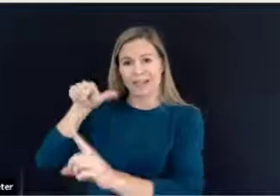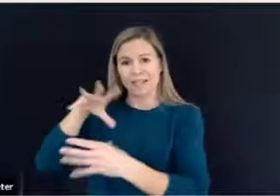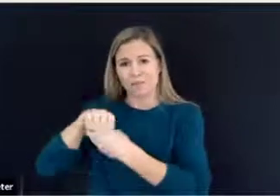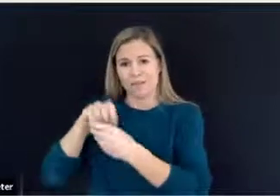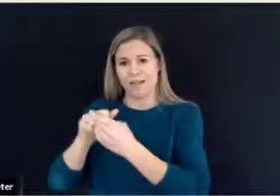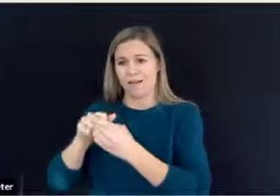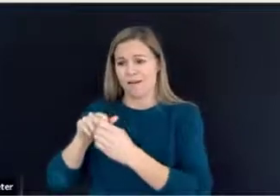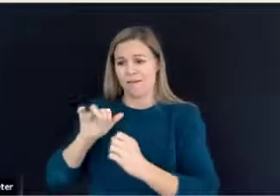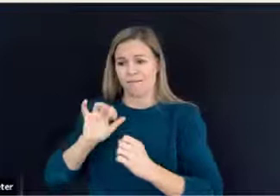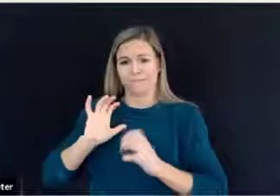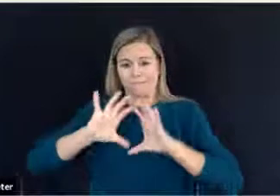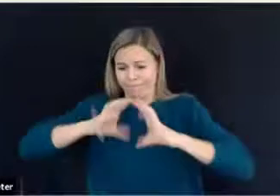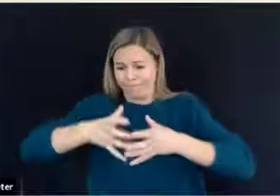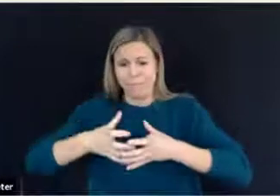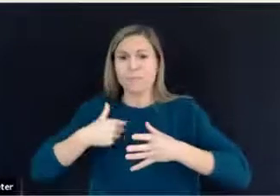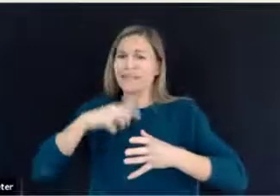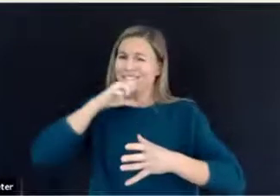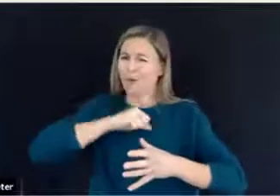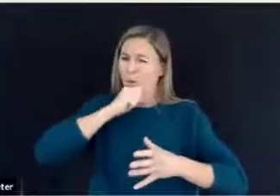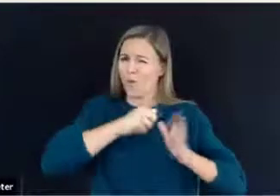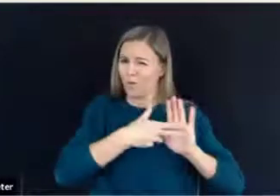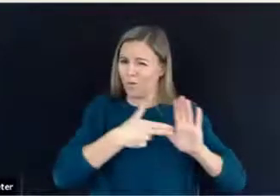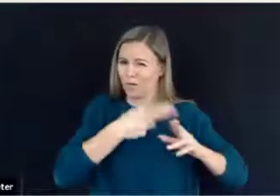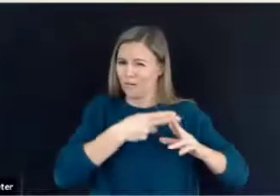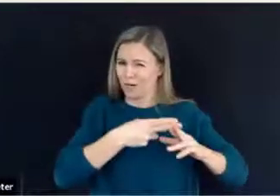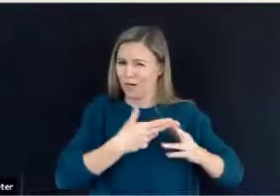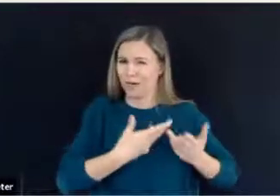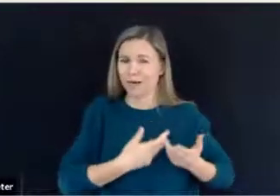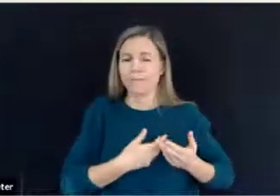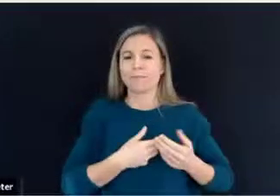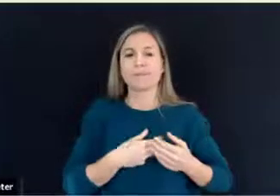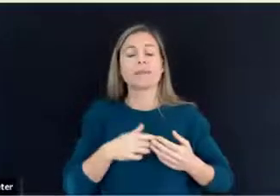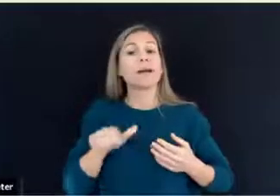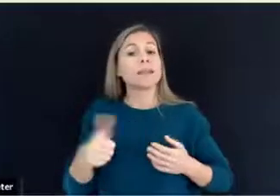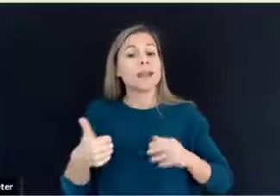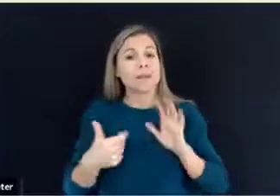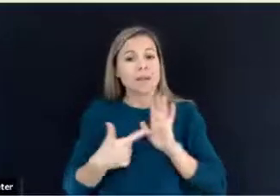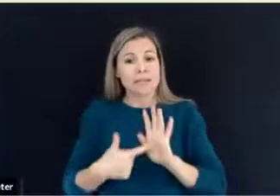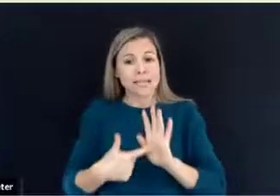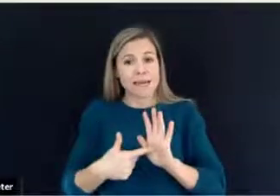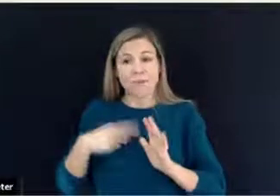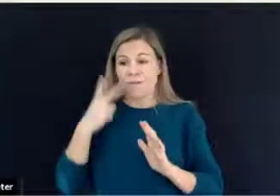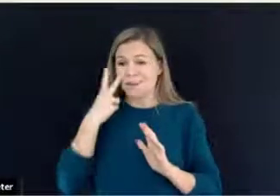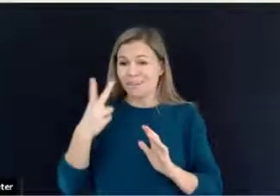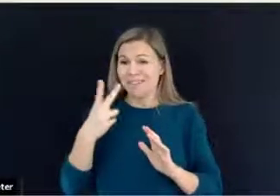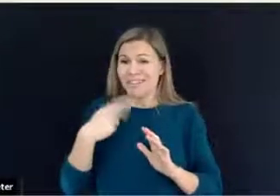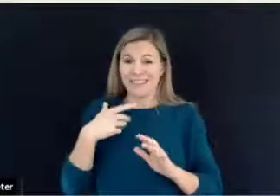And then just one more quick example would be if you look at these older terms across the bottom,